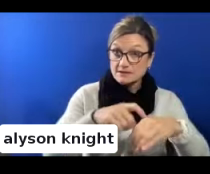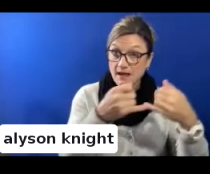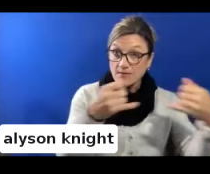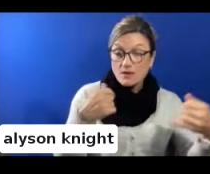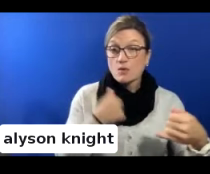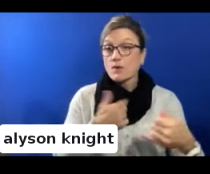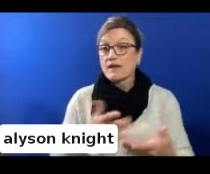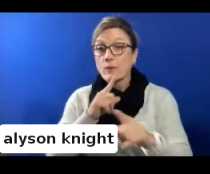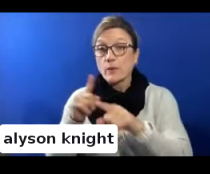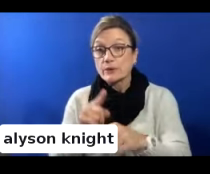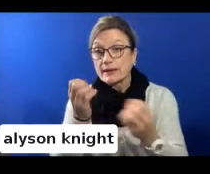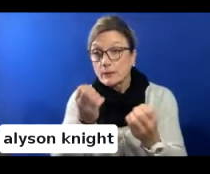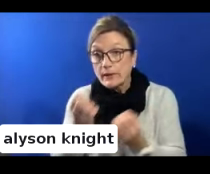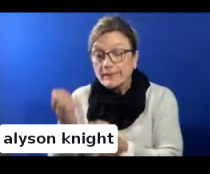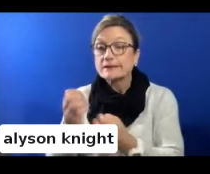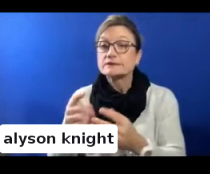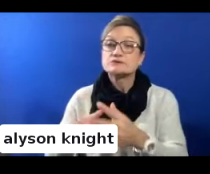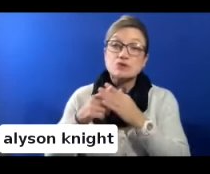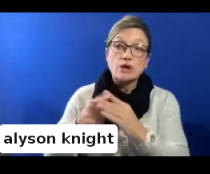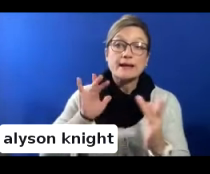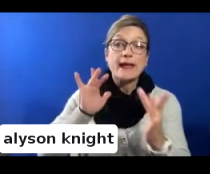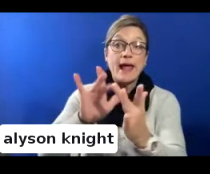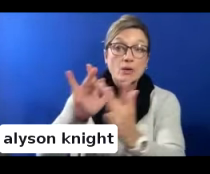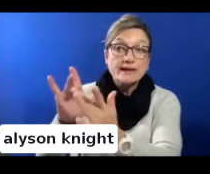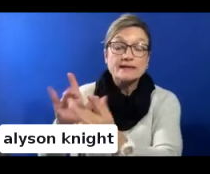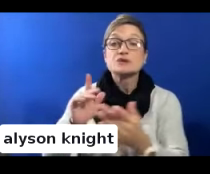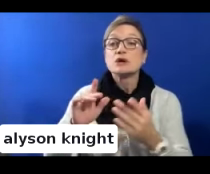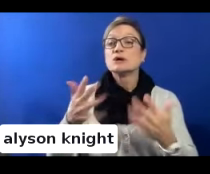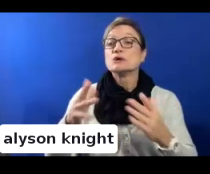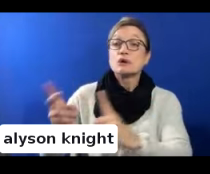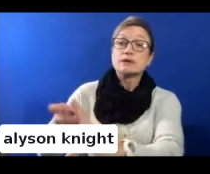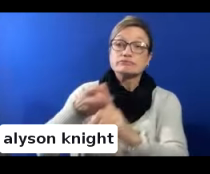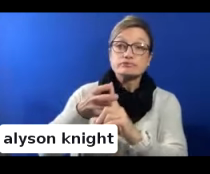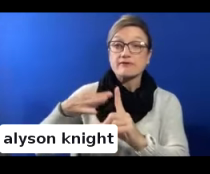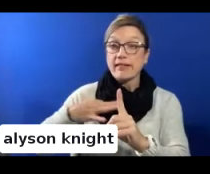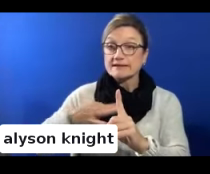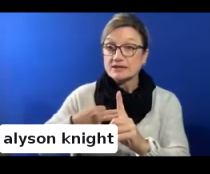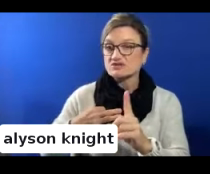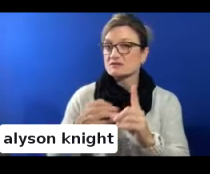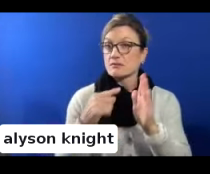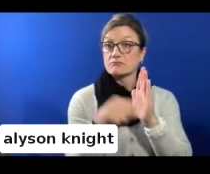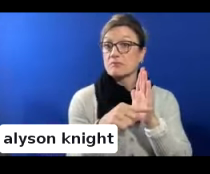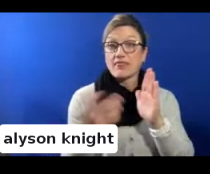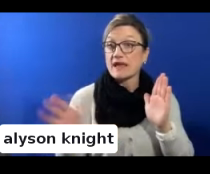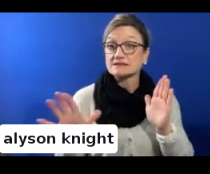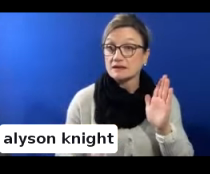have started the project outreach efforts and recruiting volunteers. That's it. It could be as simple as that.